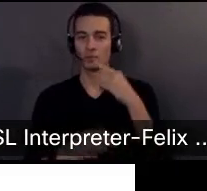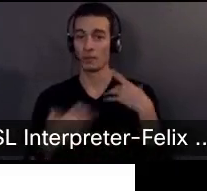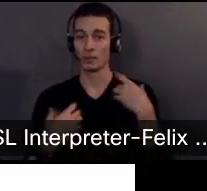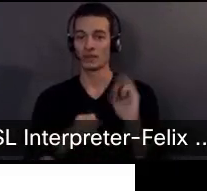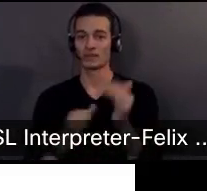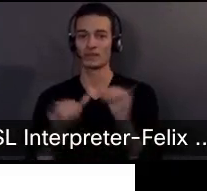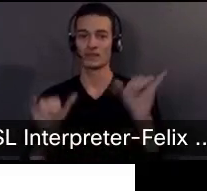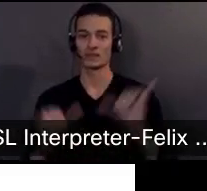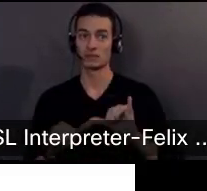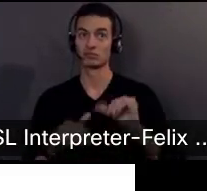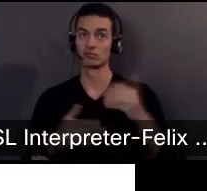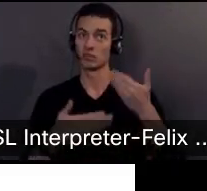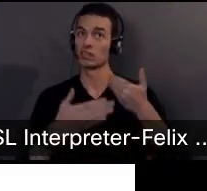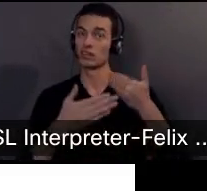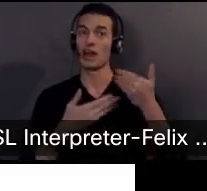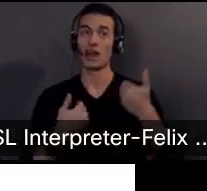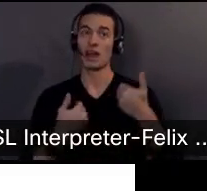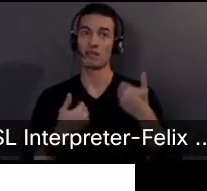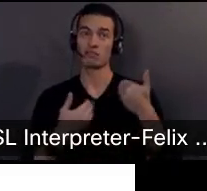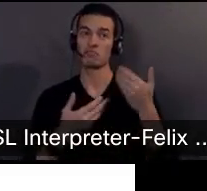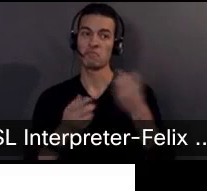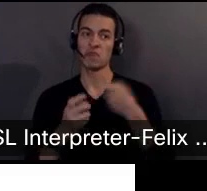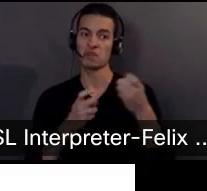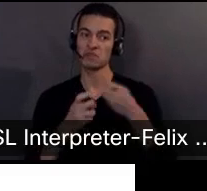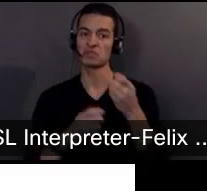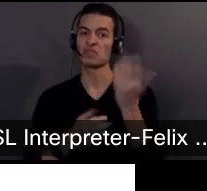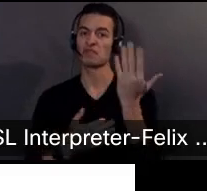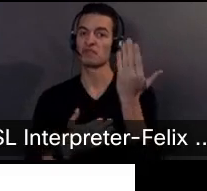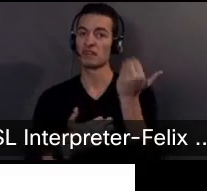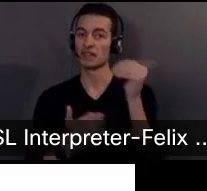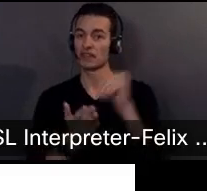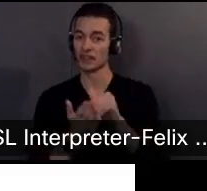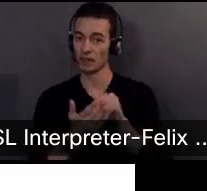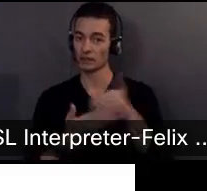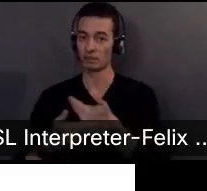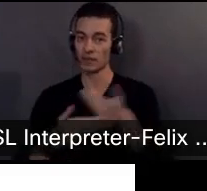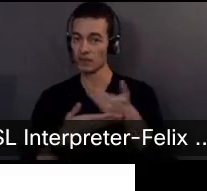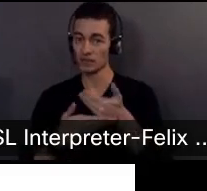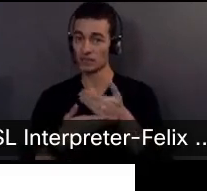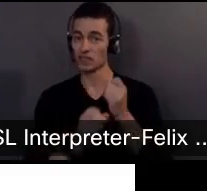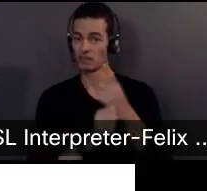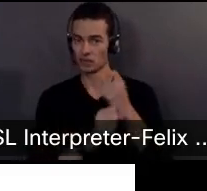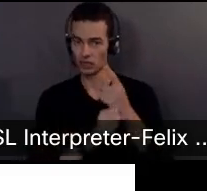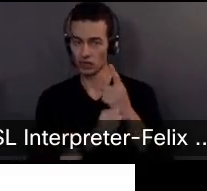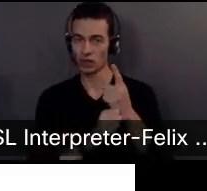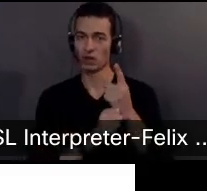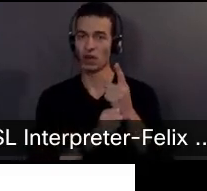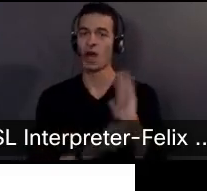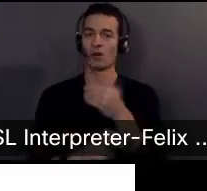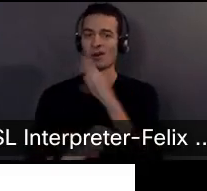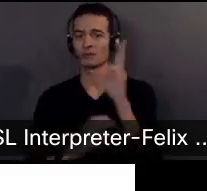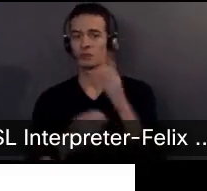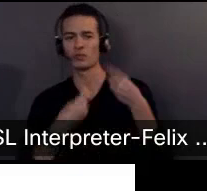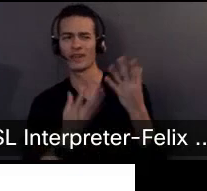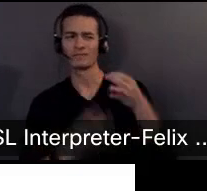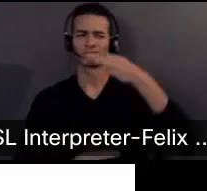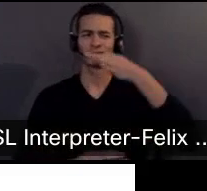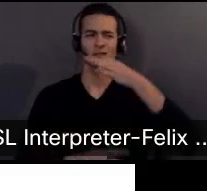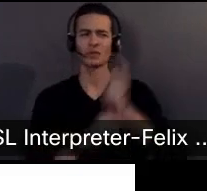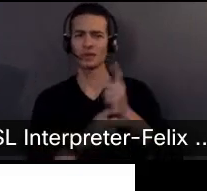Babies annually, uh, the health systems 11 hospitals provide, uh, expert, prenatal care, labor and delivery services.